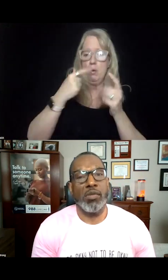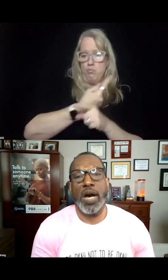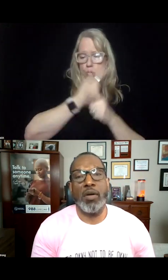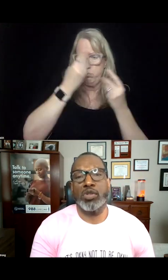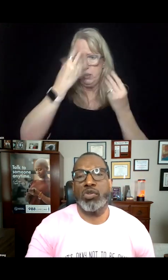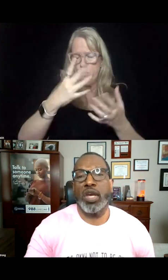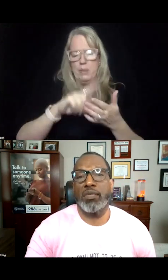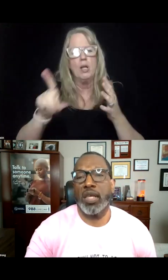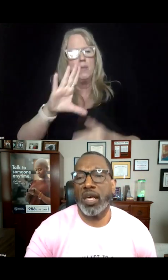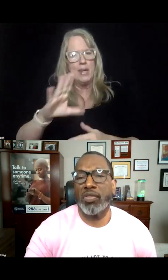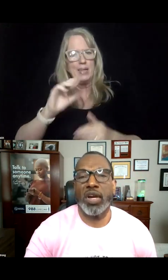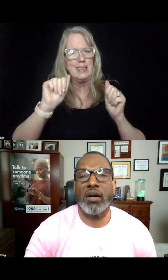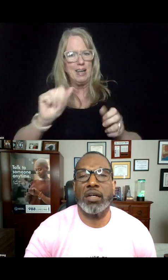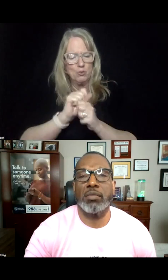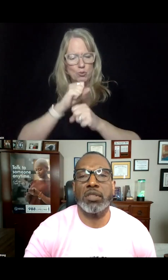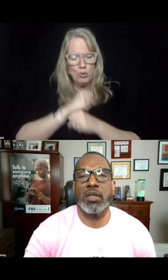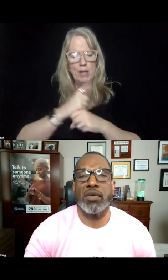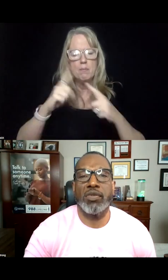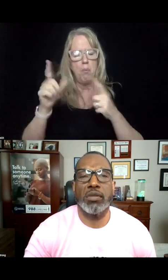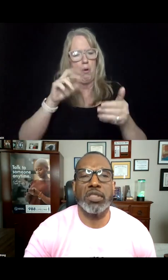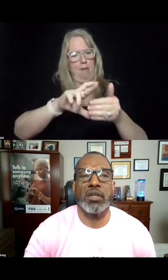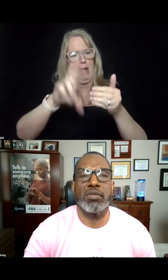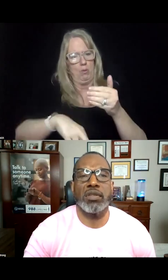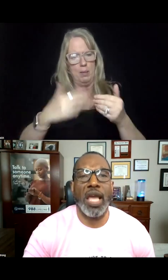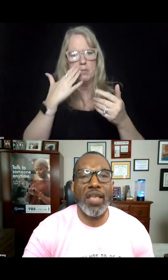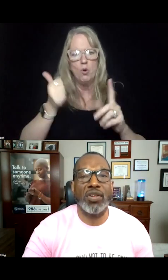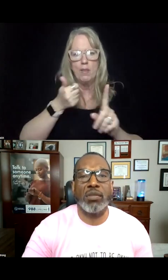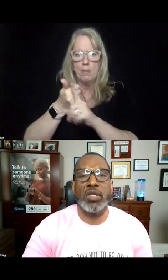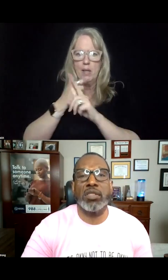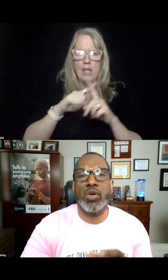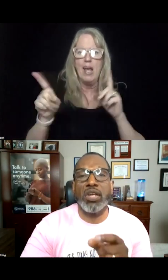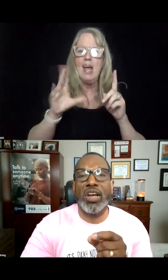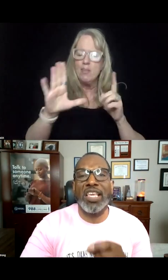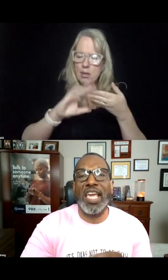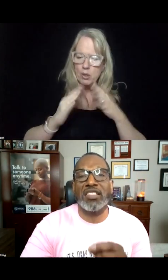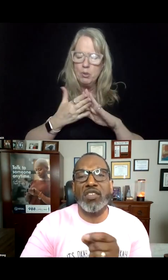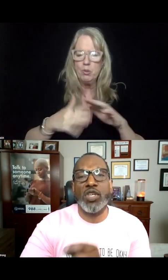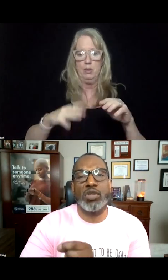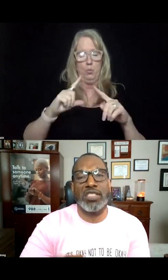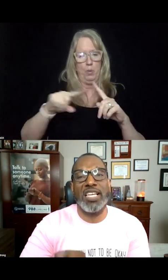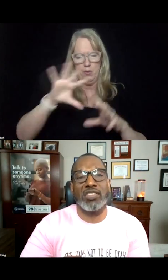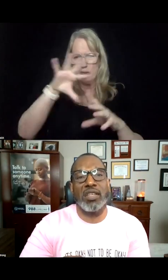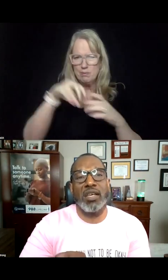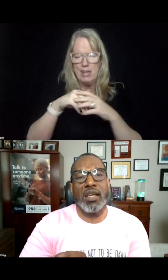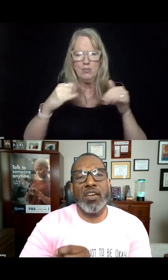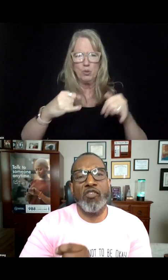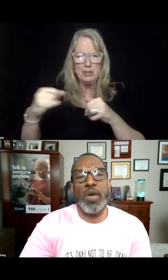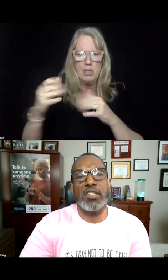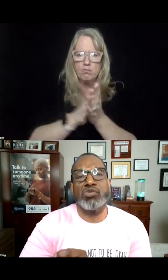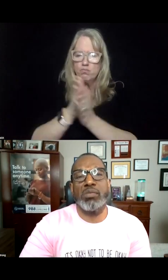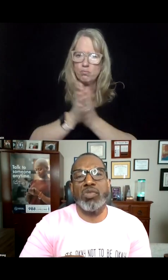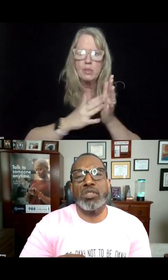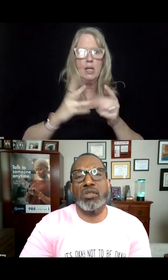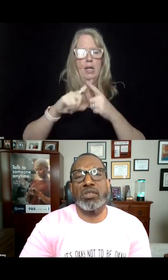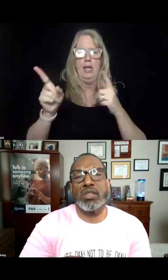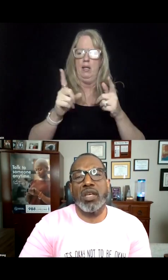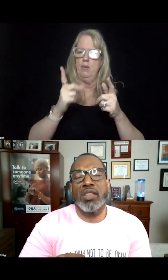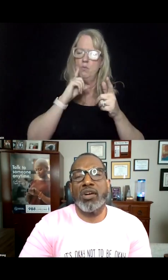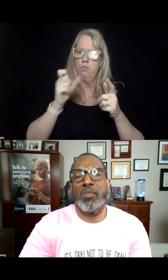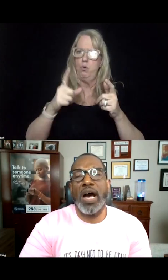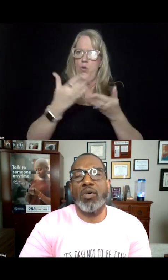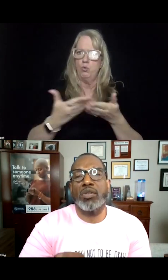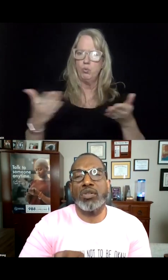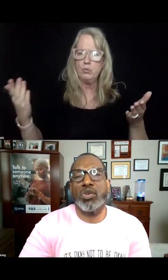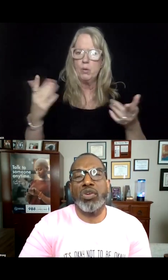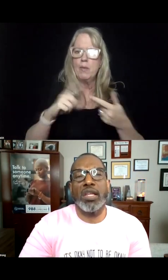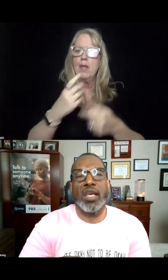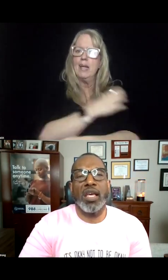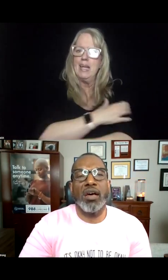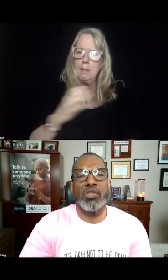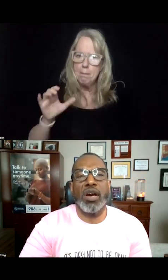THEY ARE EMPOWERED. THEY ARE EMPOWERED TO CREATE HEALTHIER